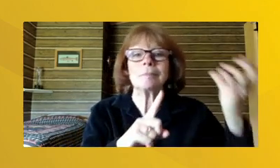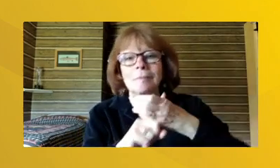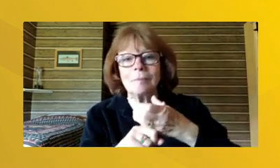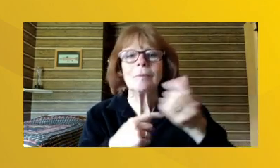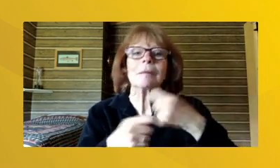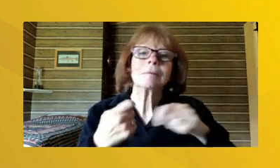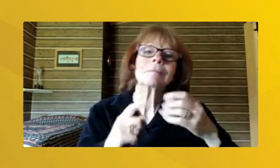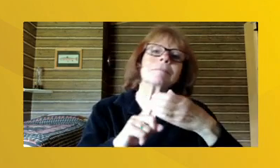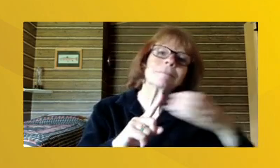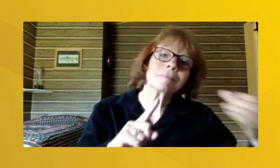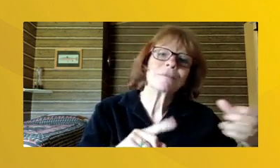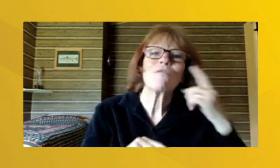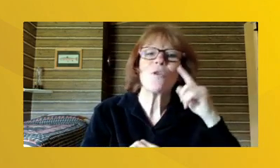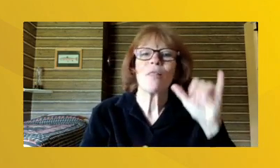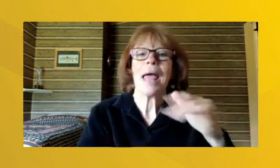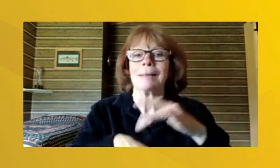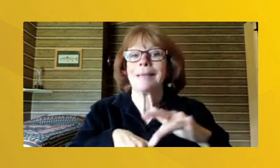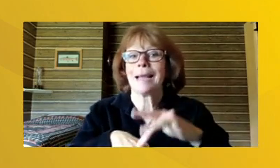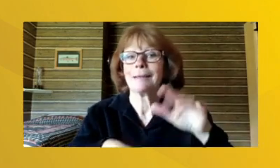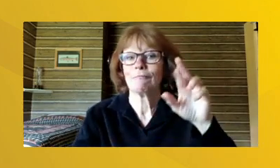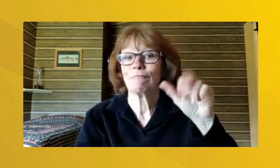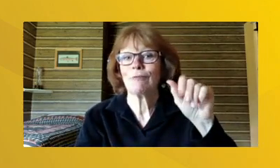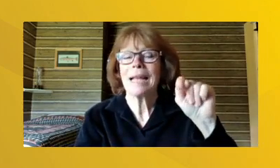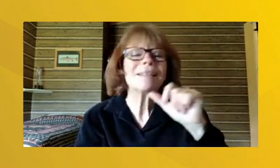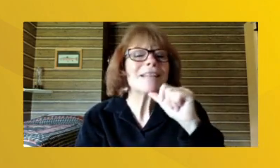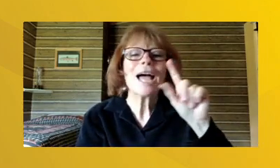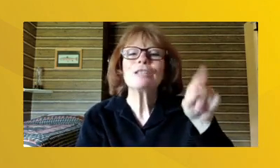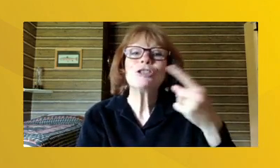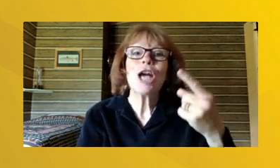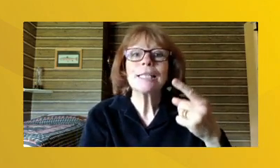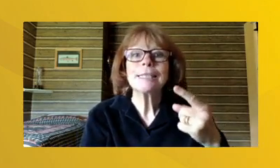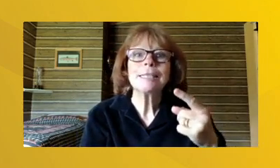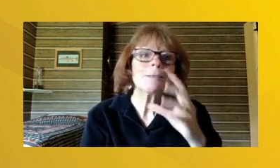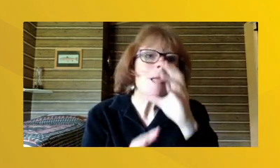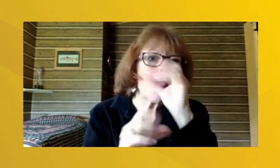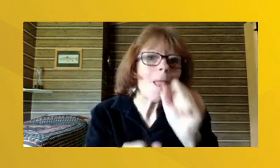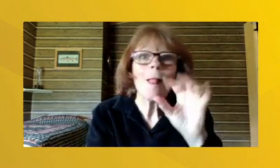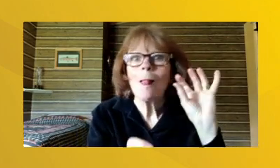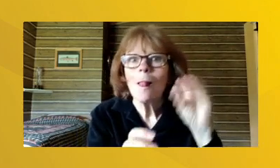And so it's not only engaging, it's not only using zoo animals, but it's connecting to